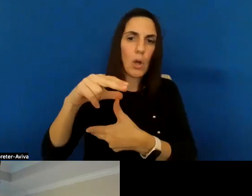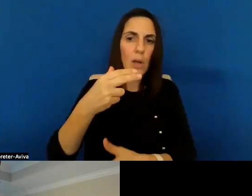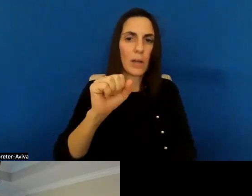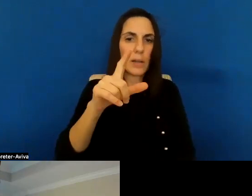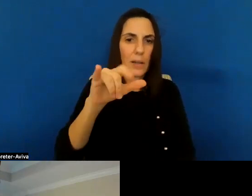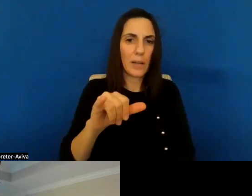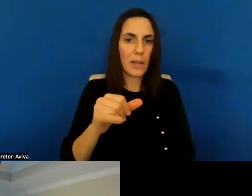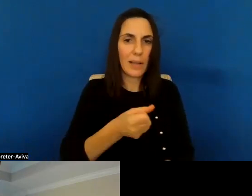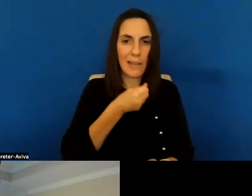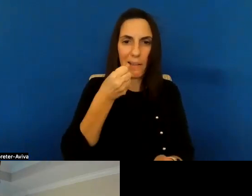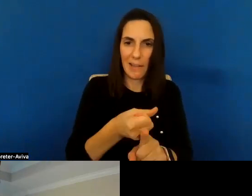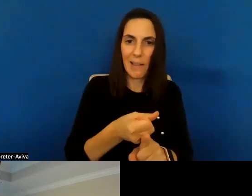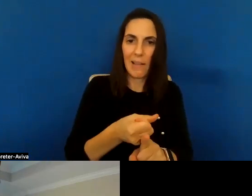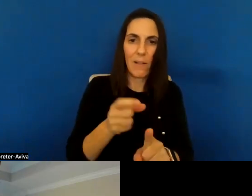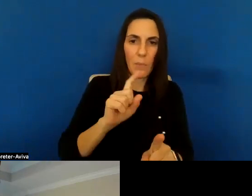of Florida. 11:14:16 I live here in the Florida, Panhandle,